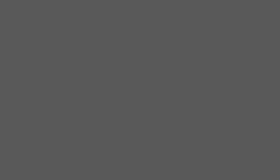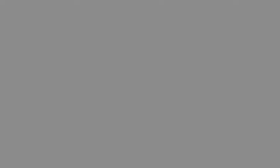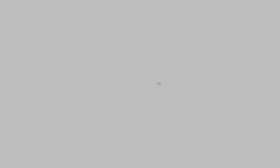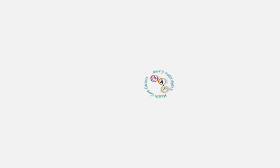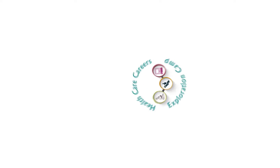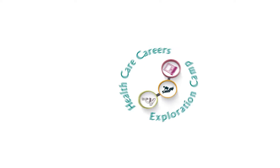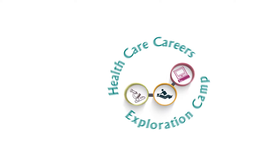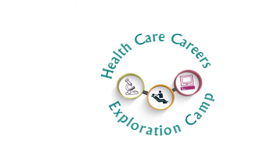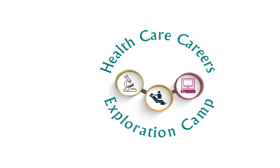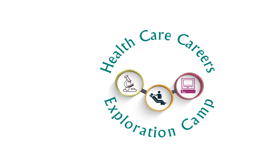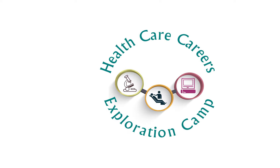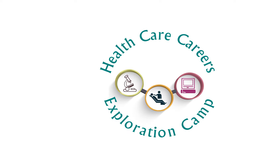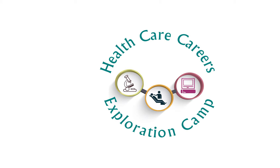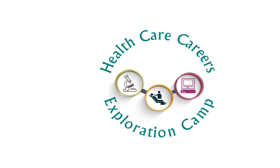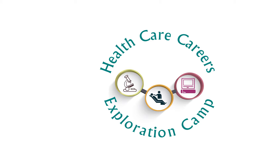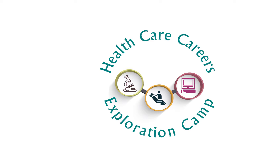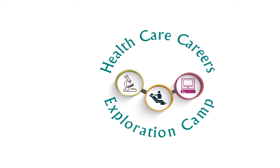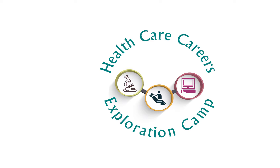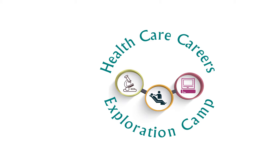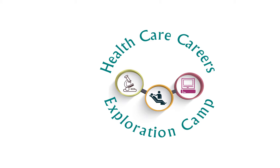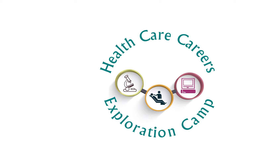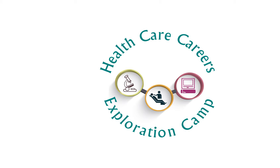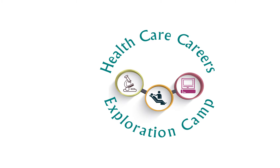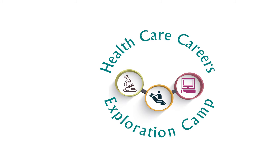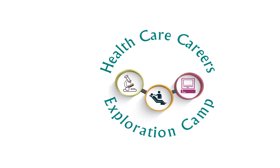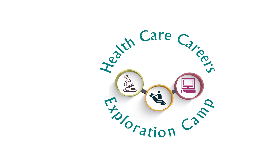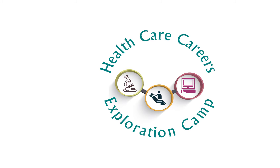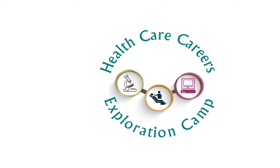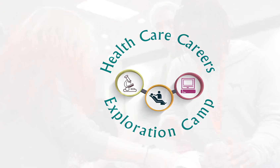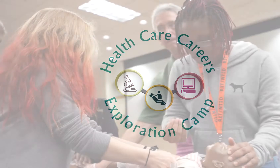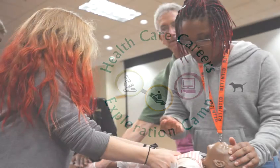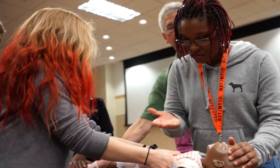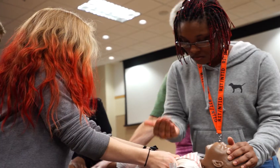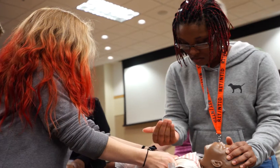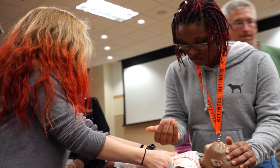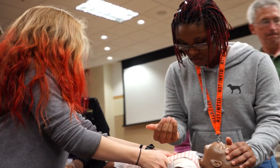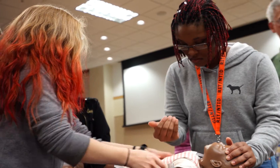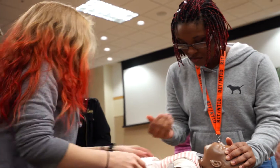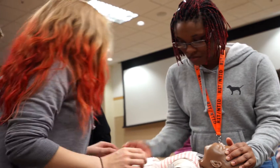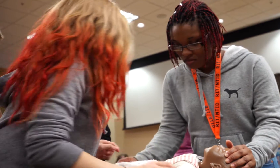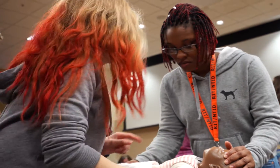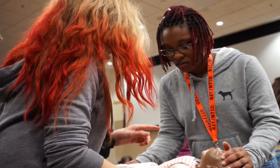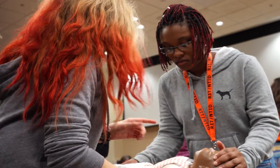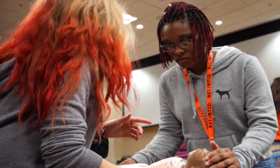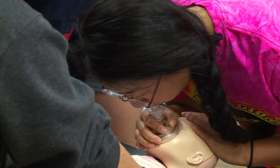RIT NTID’s health care careers exploration camp helps deaf and hard-of-hearing high-school students learn about important issues